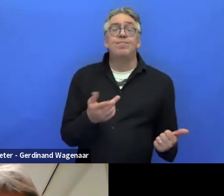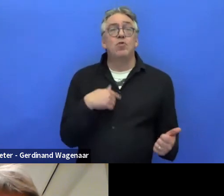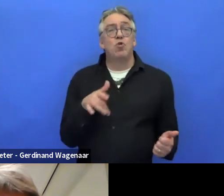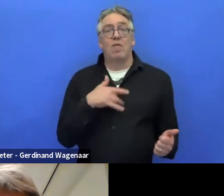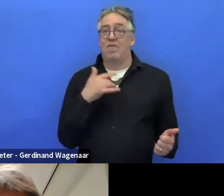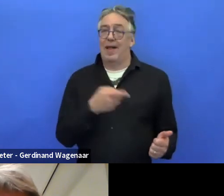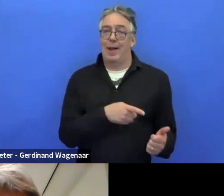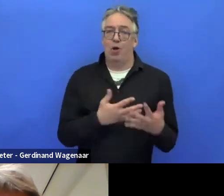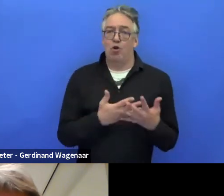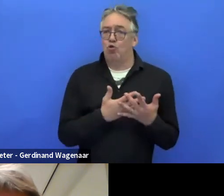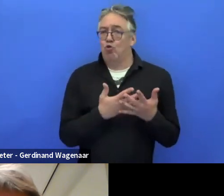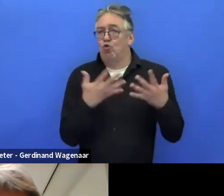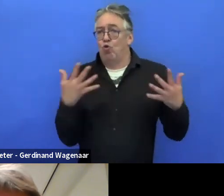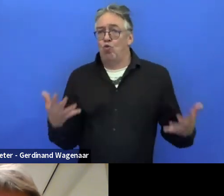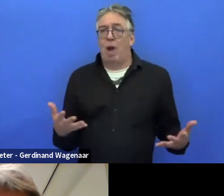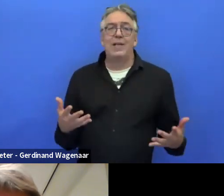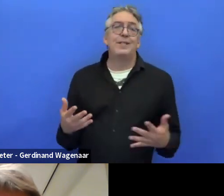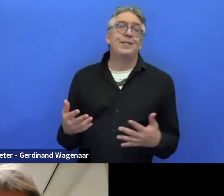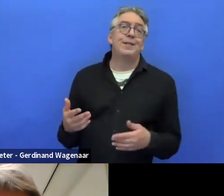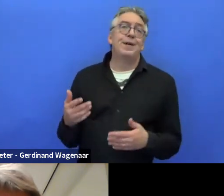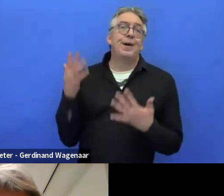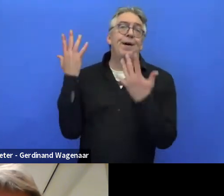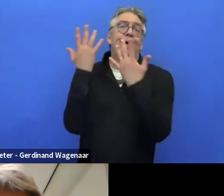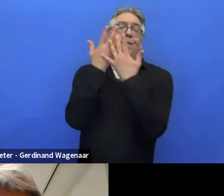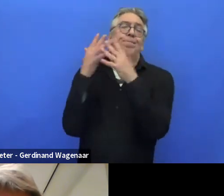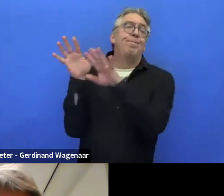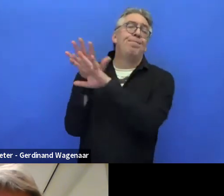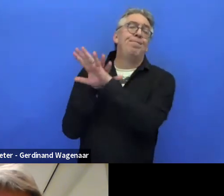and missed the opportunity to sanction the misuse of EU fundings,